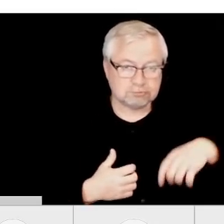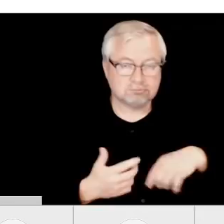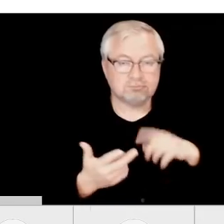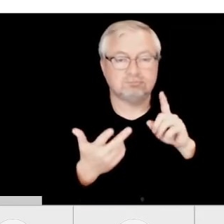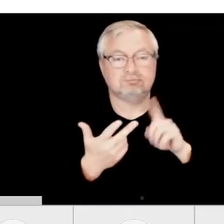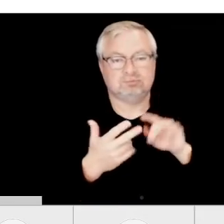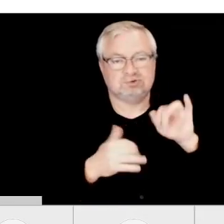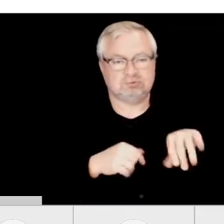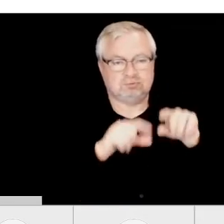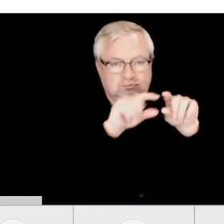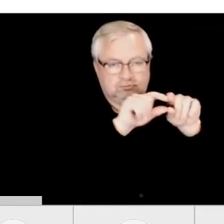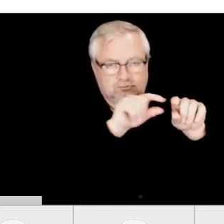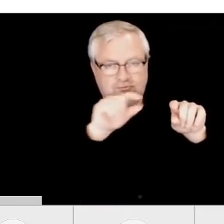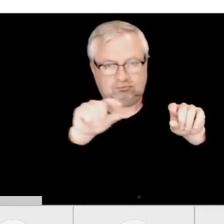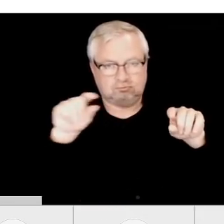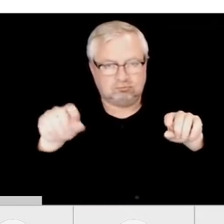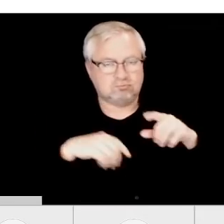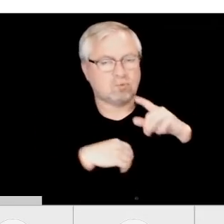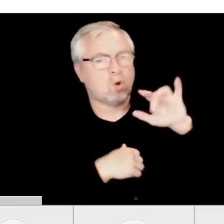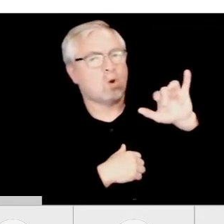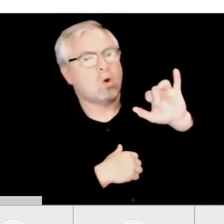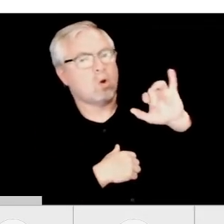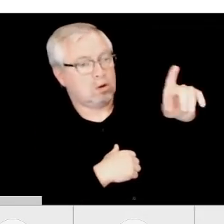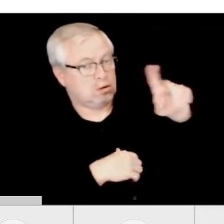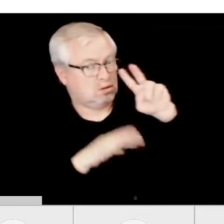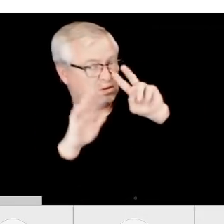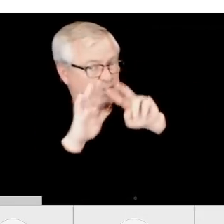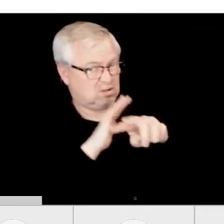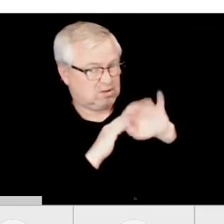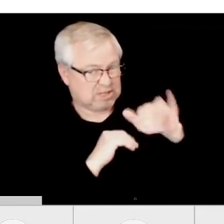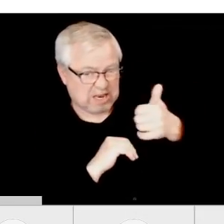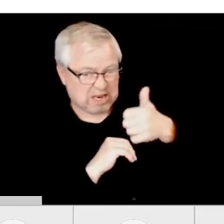And do these forecasts show yous having any days of that absolute death